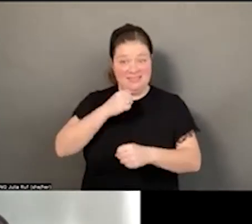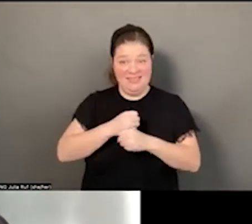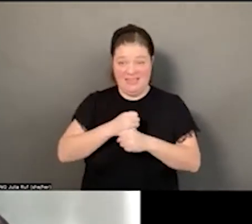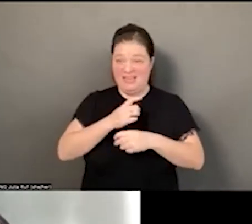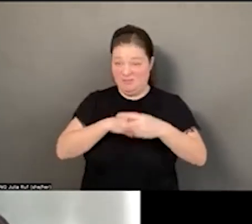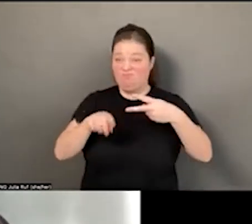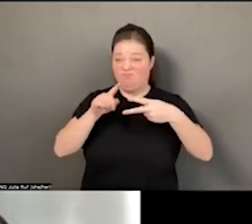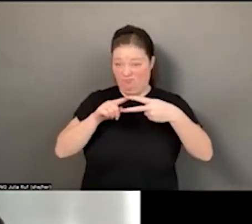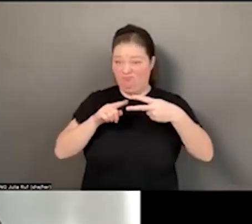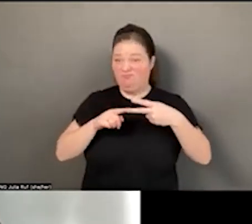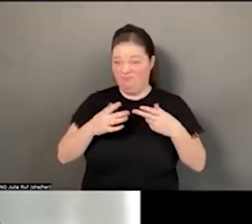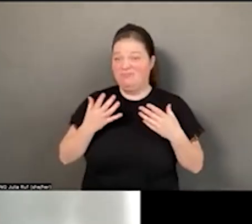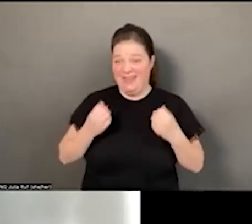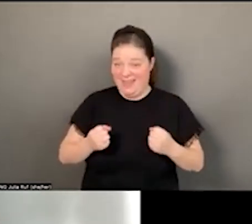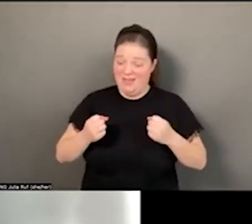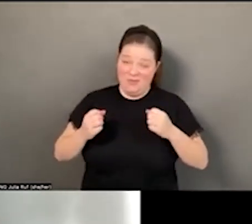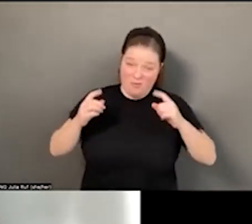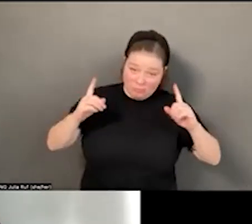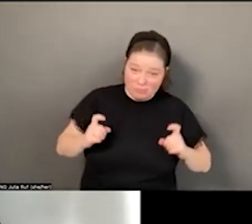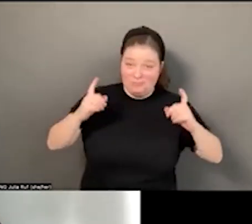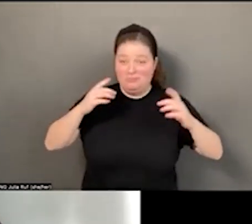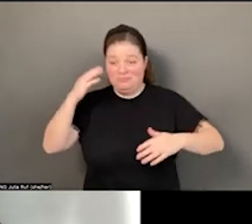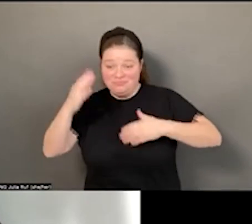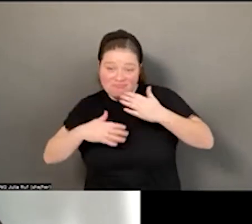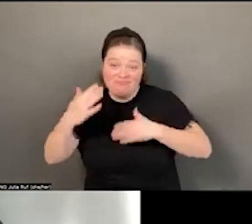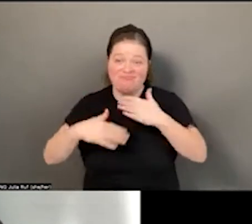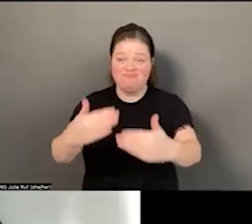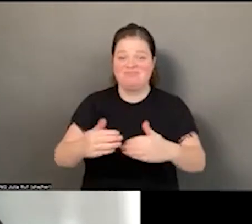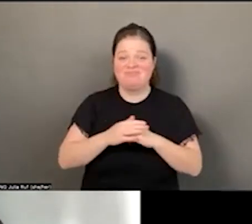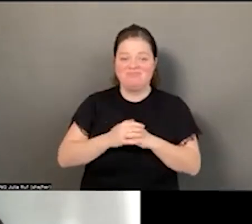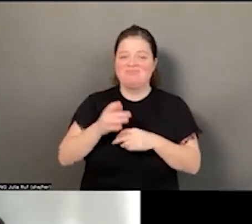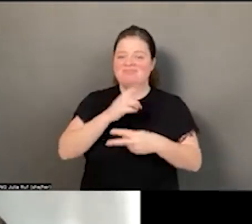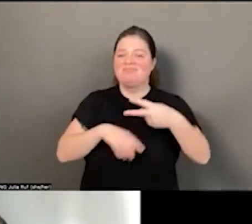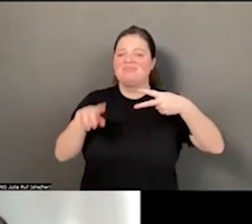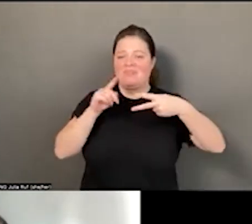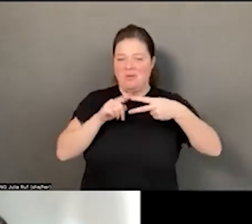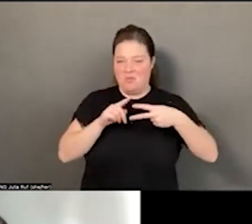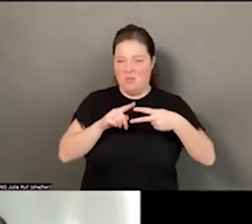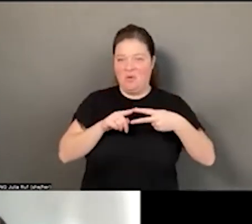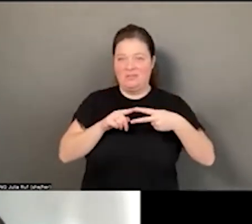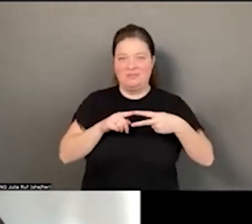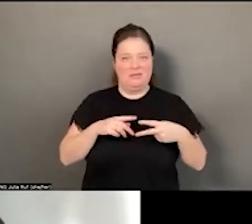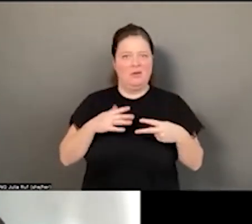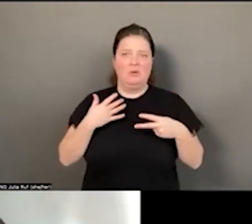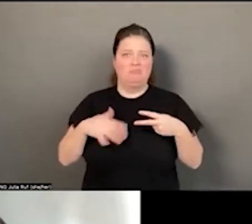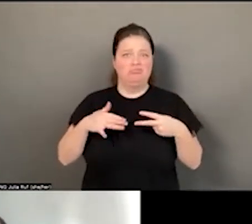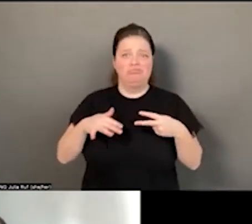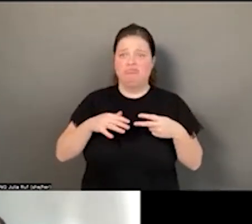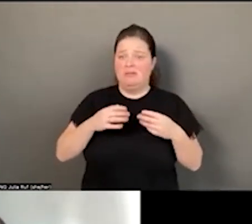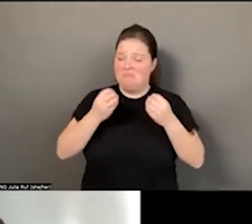One of them is, I would say, one of the most requested and desired